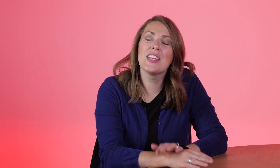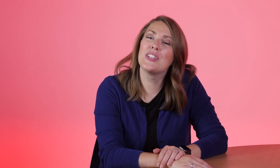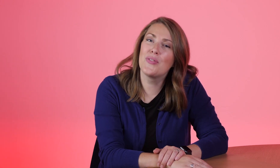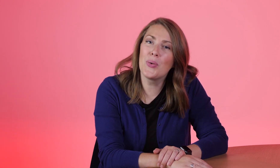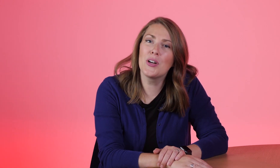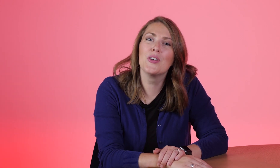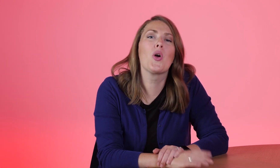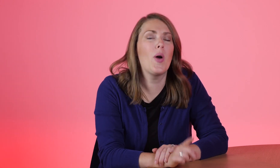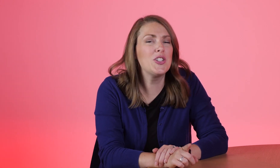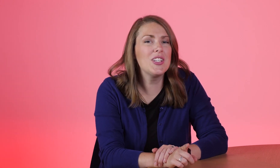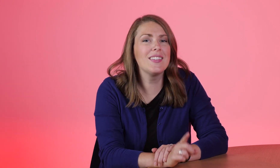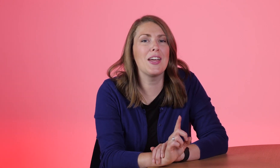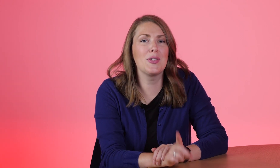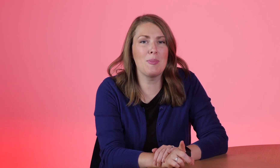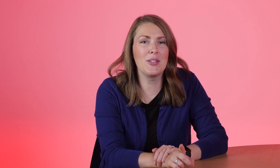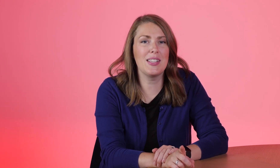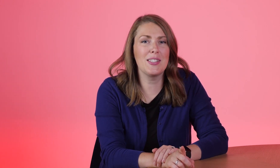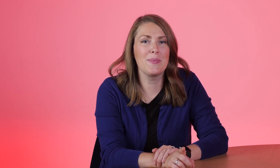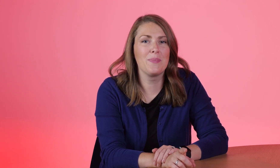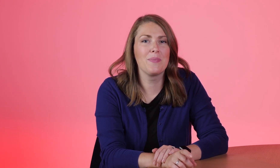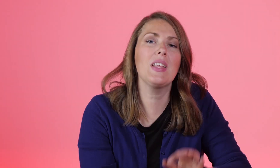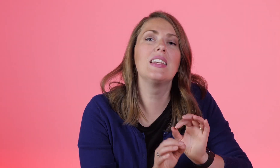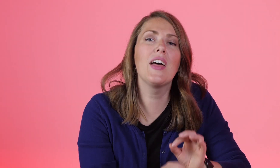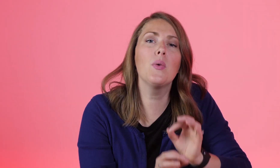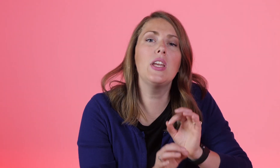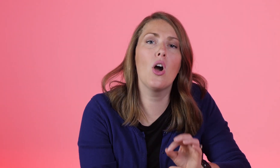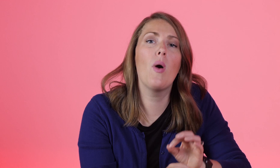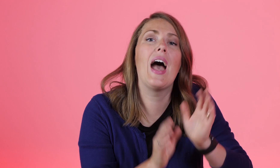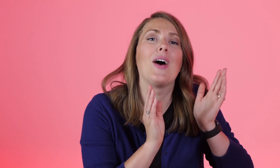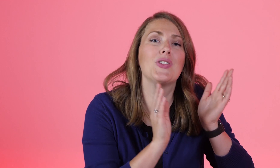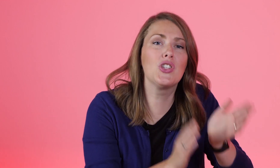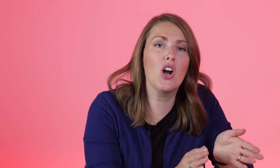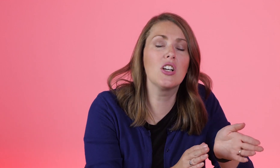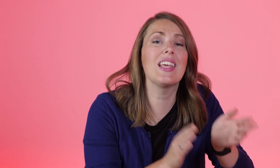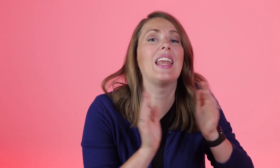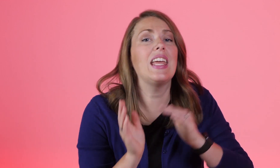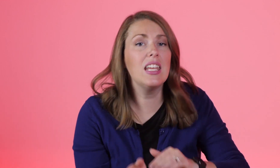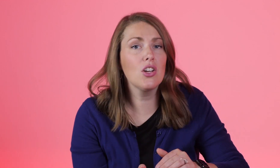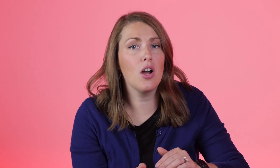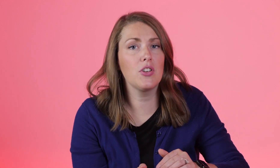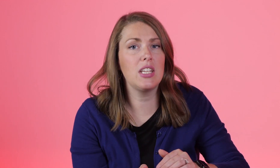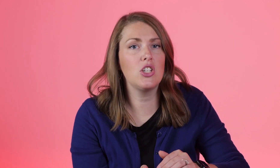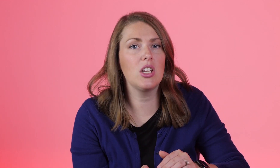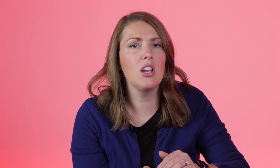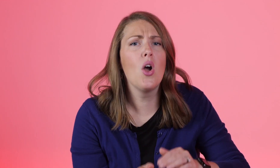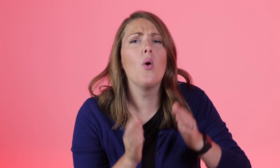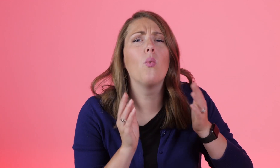here's lesson four questions and responses now that we know how to start and end a conversation